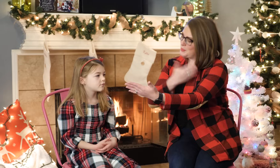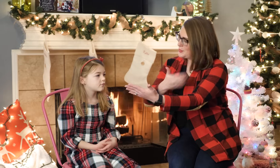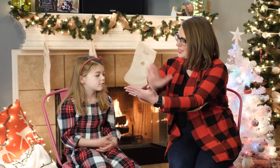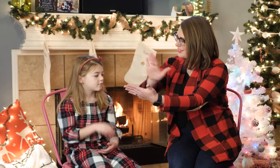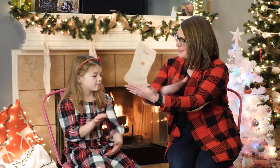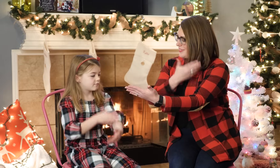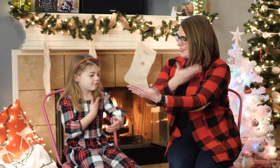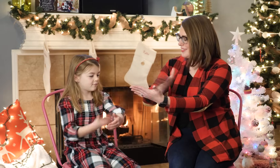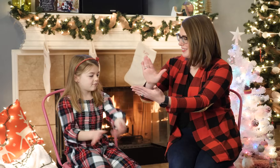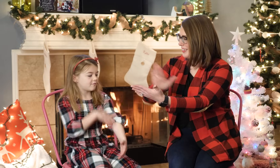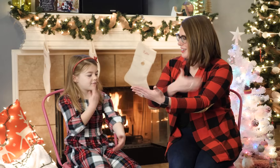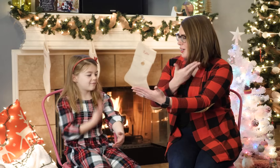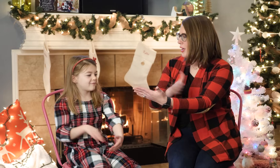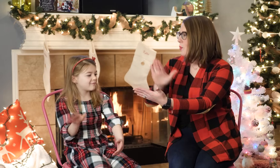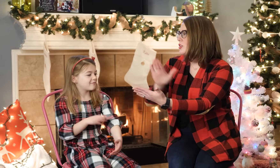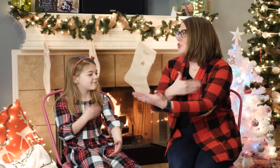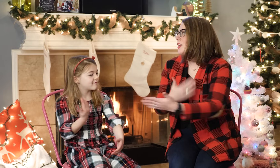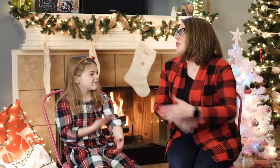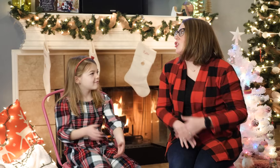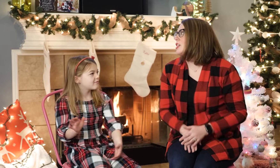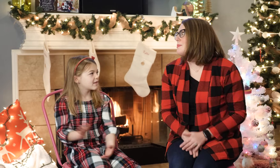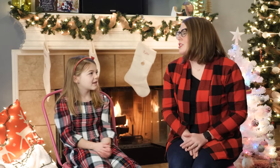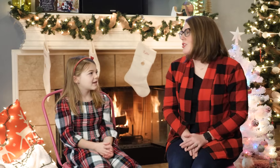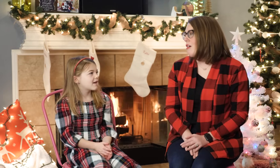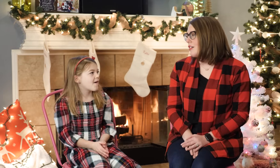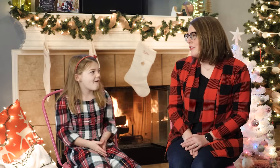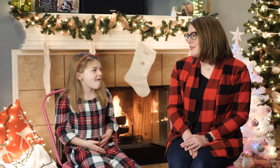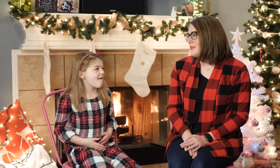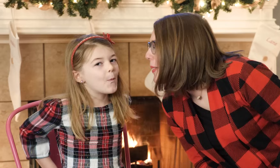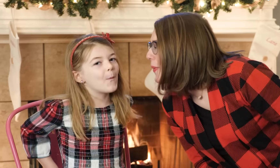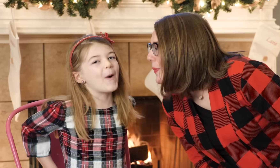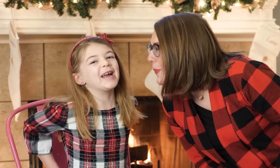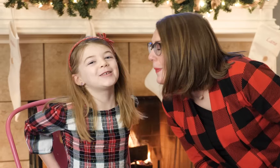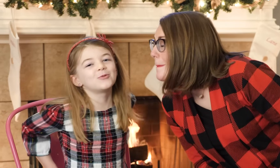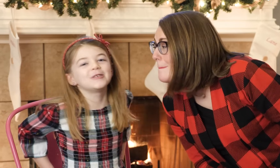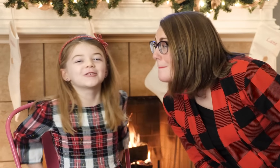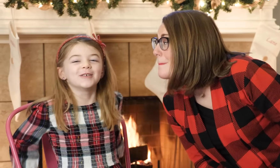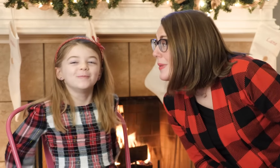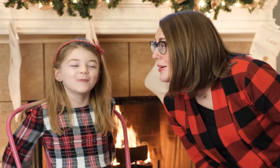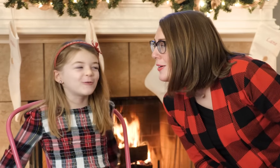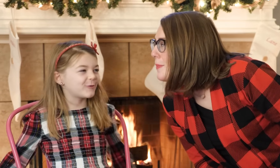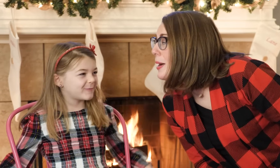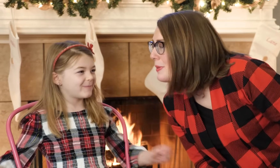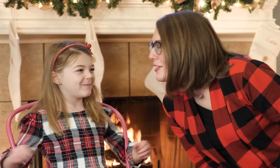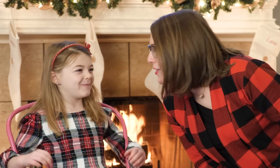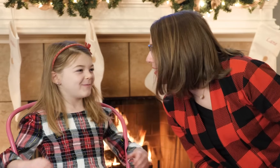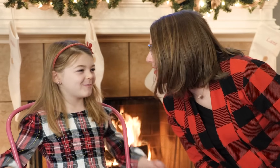music? Okay what's your favorite Christmas song ?White Winter Hymnal by Pentatonix